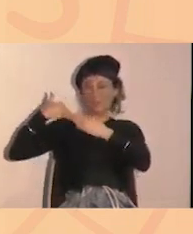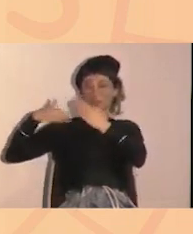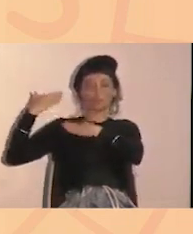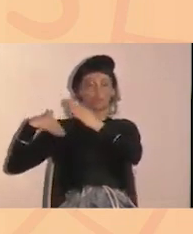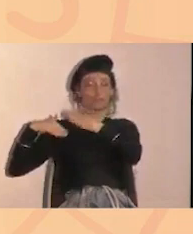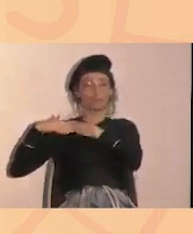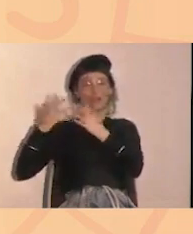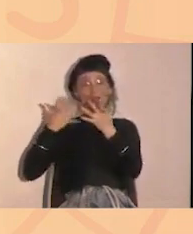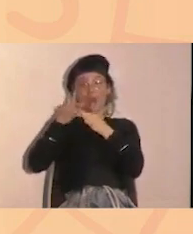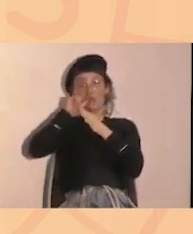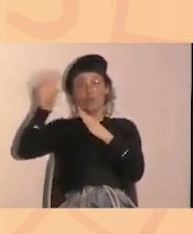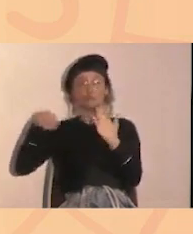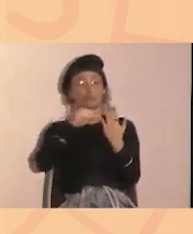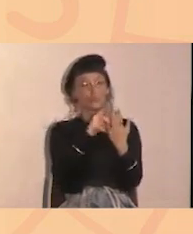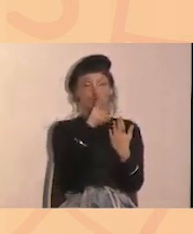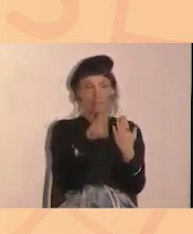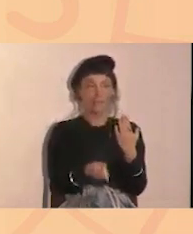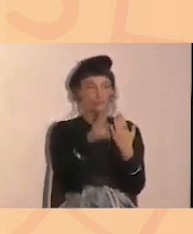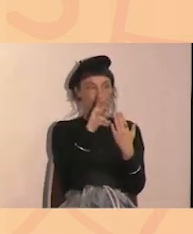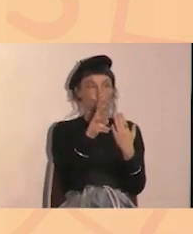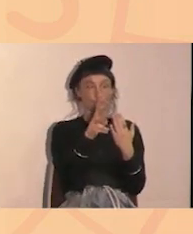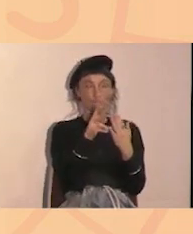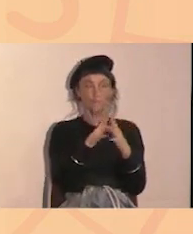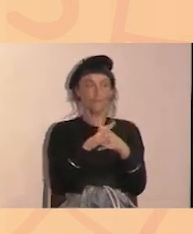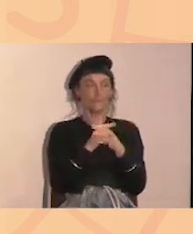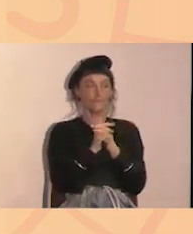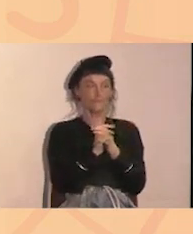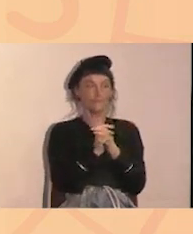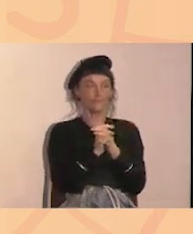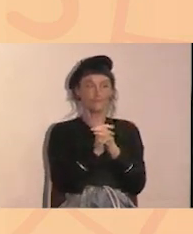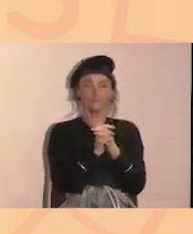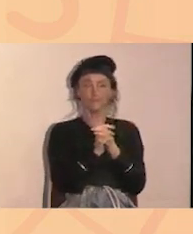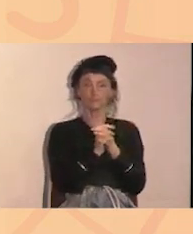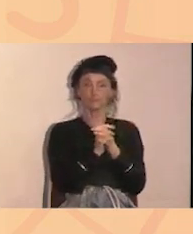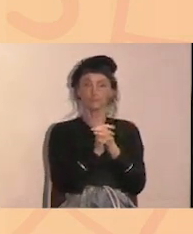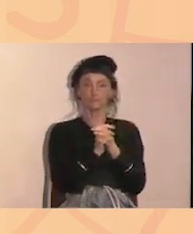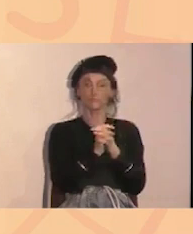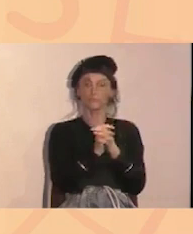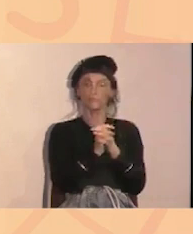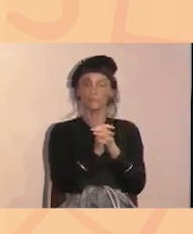to our people within into our Australian consciousness. I guess the other part of what I've been doing lately